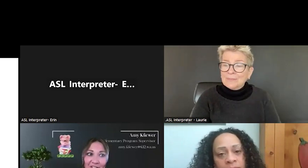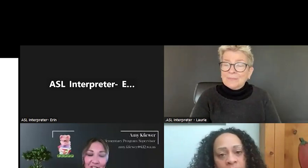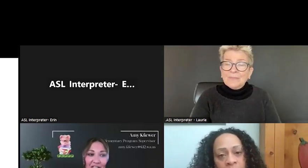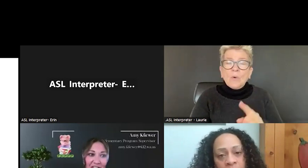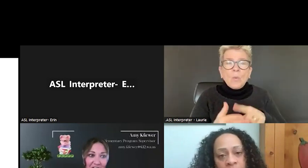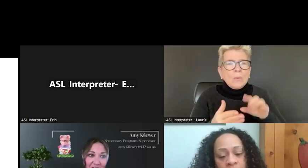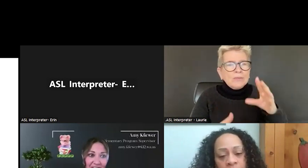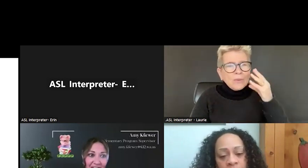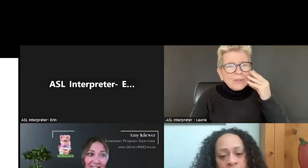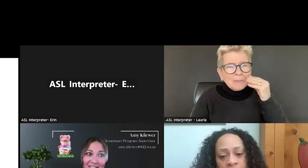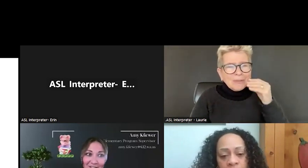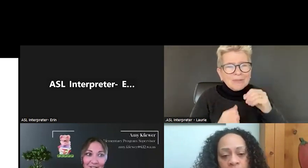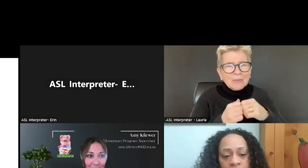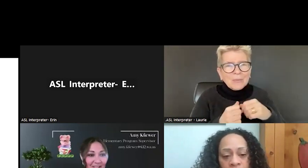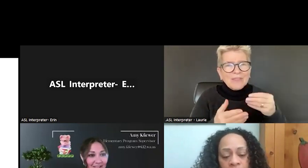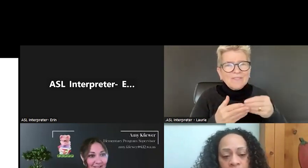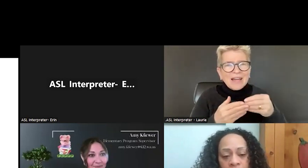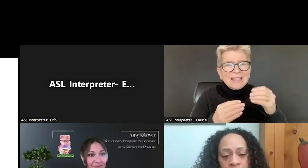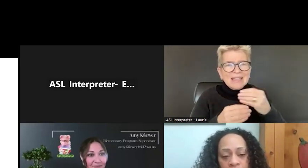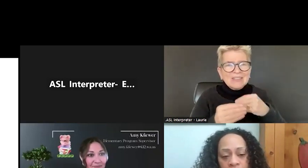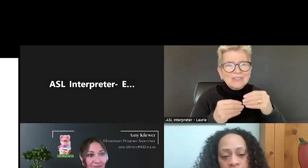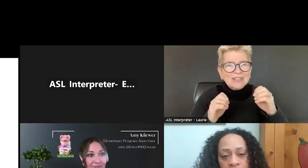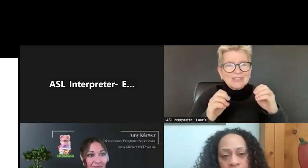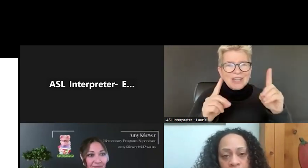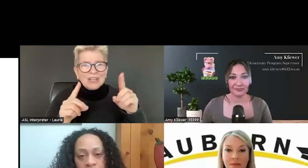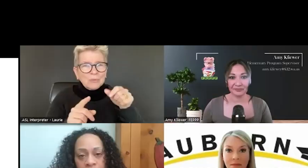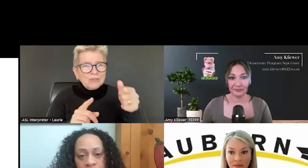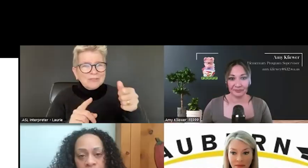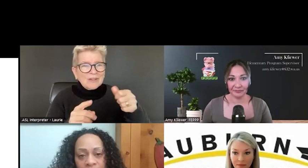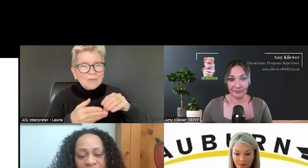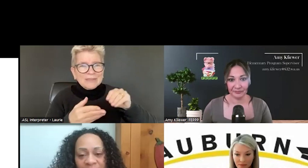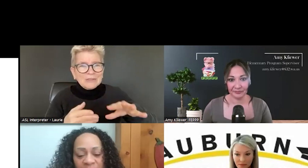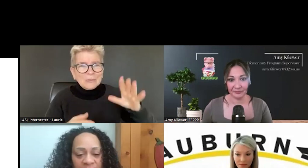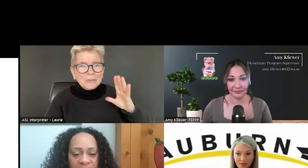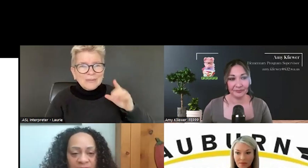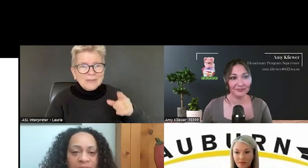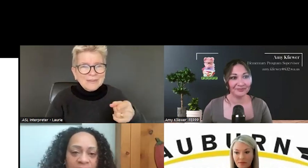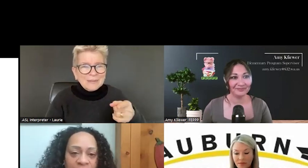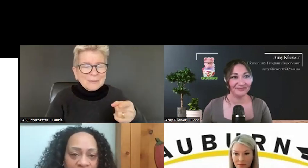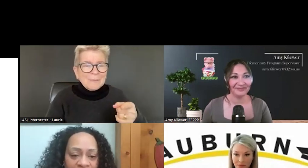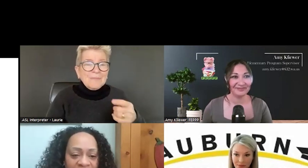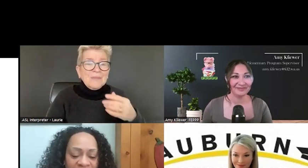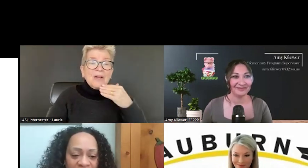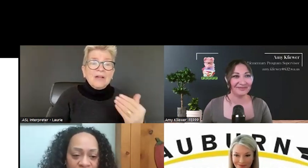with financial education as a student? Good morning everyone, hi Amy. Thank you